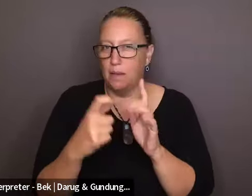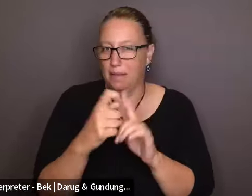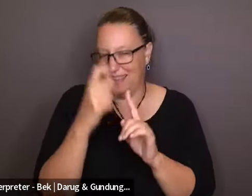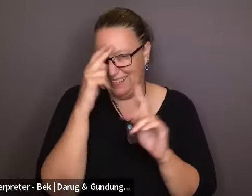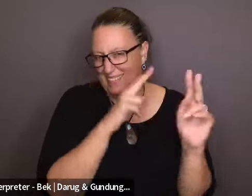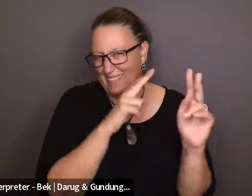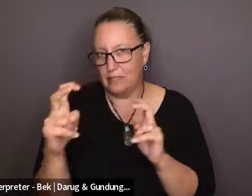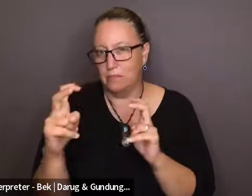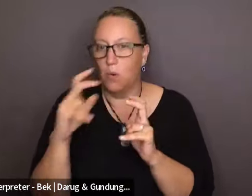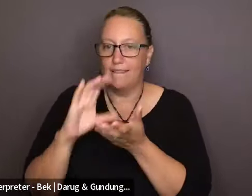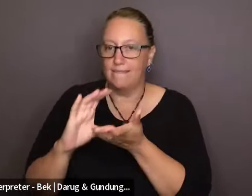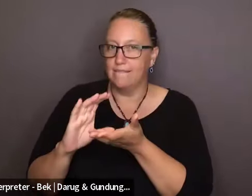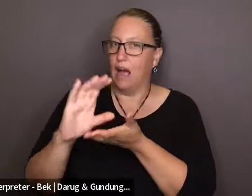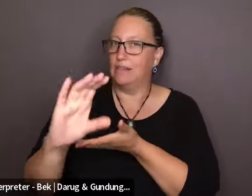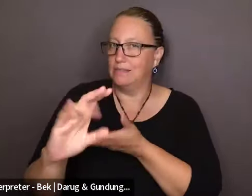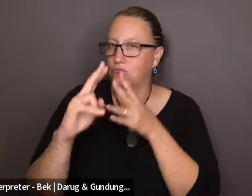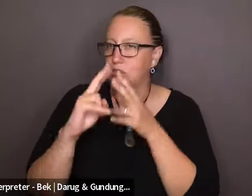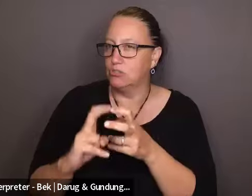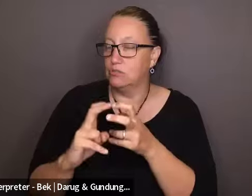NDRP as you will hear this acronym a lot today, we fund